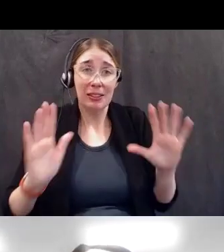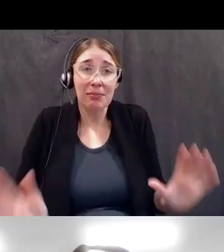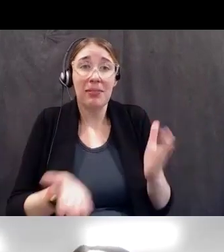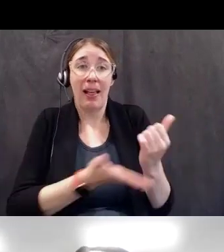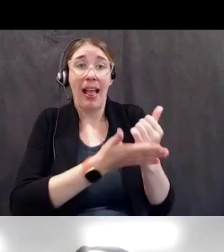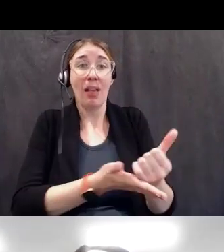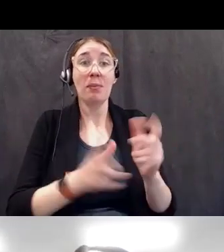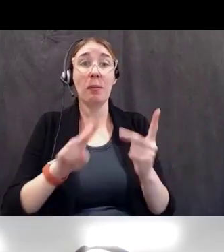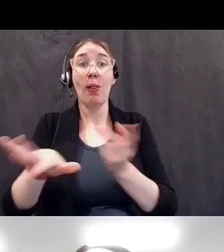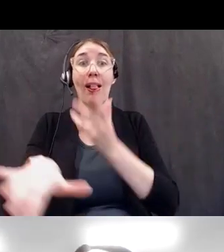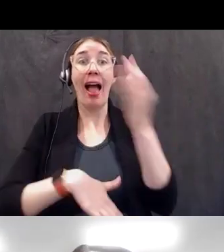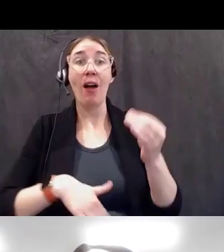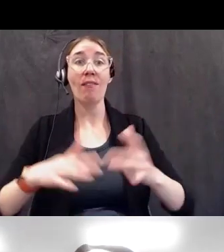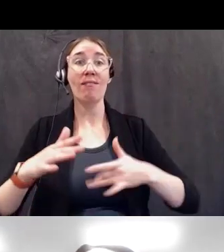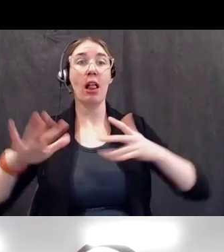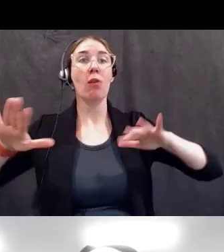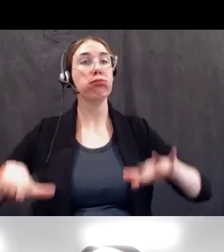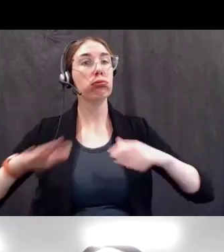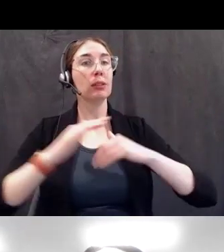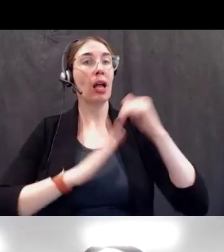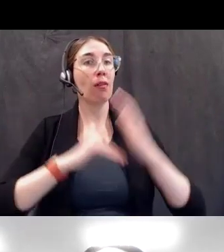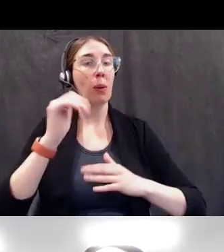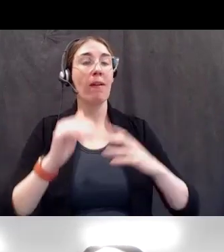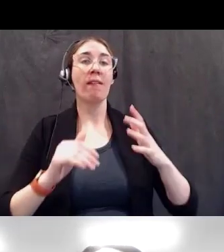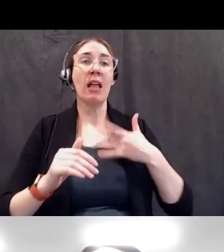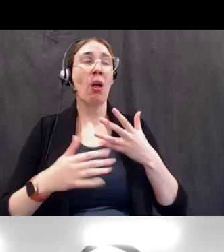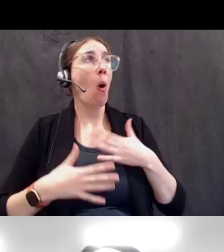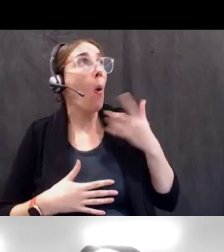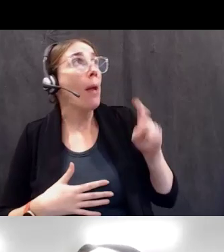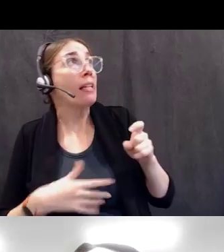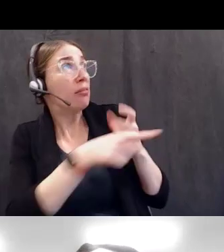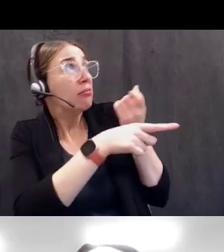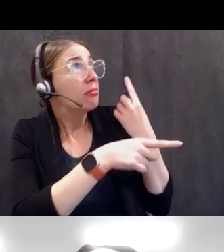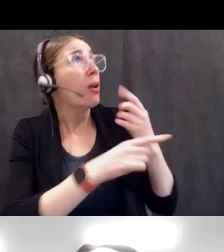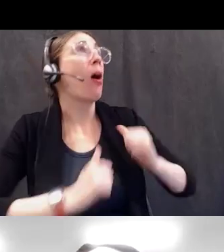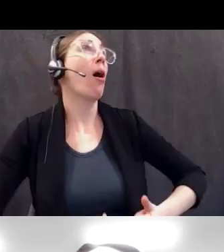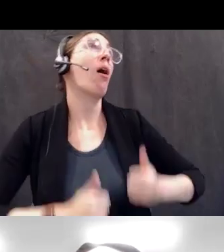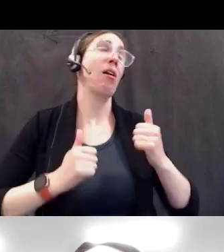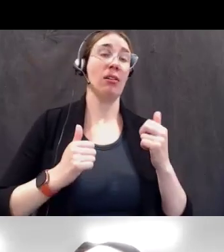also to show that they were being considered and their needs were being taken very seriously to